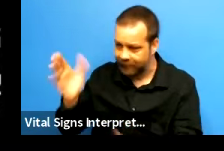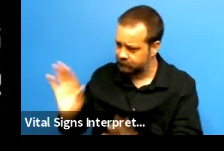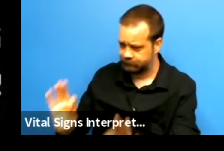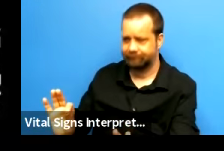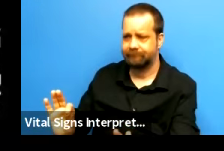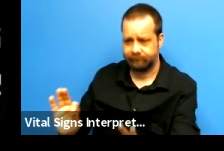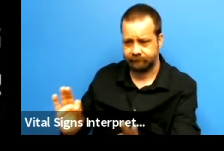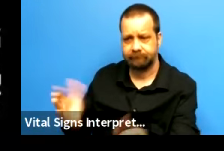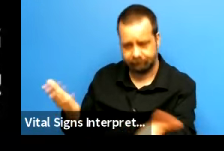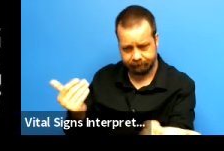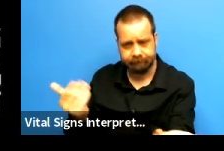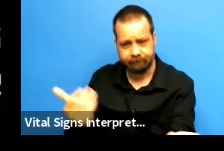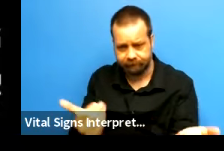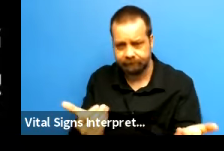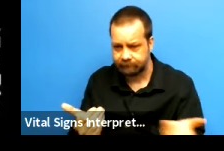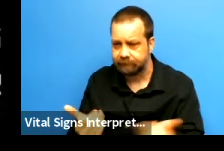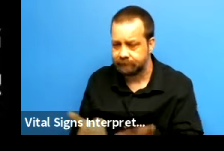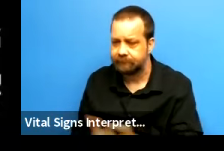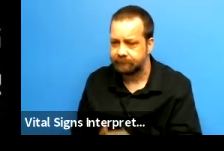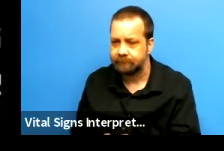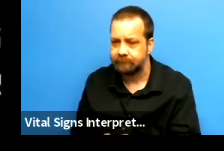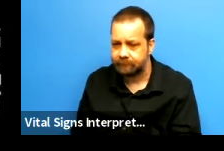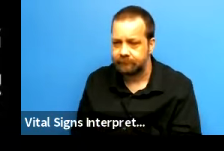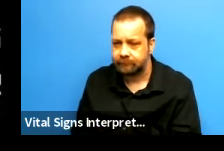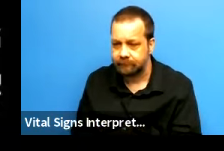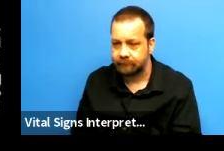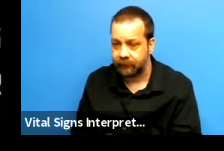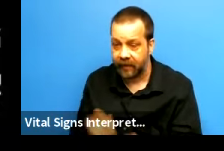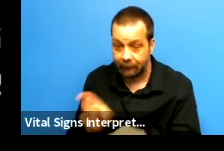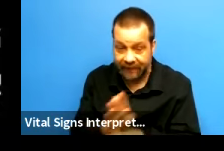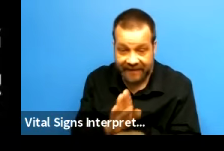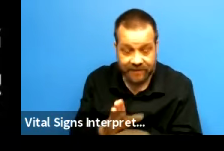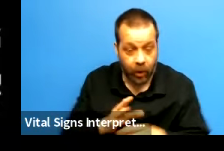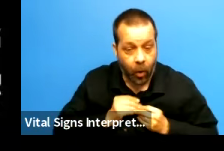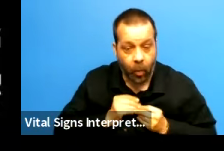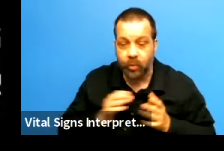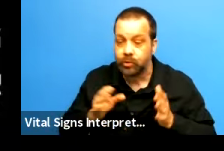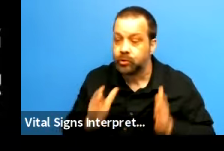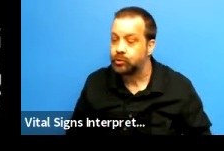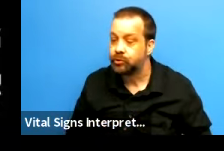Make sure that business owners, you as a business owner, employees